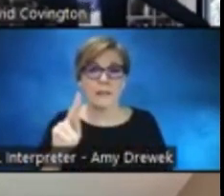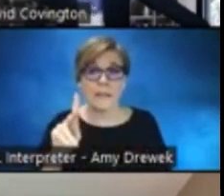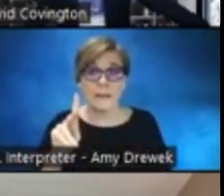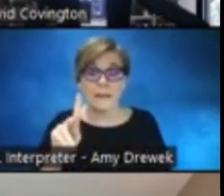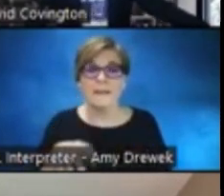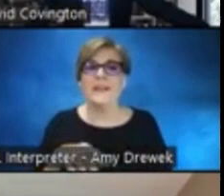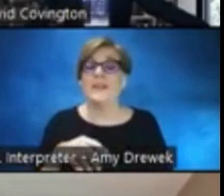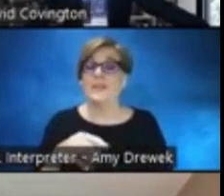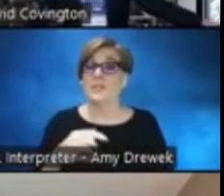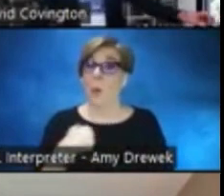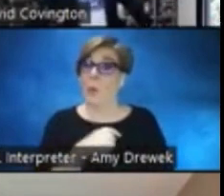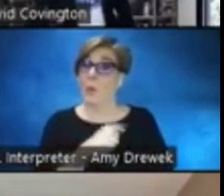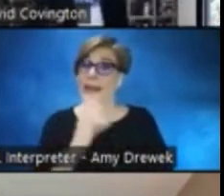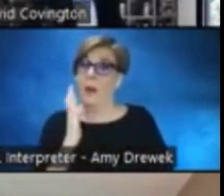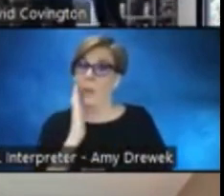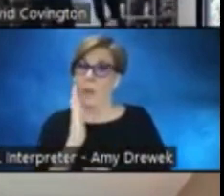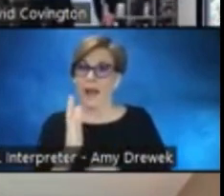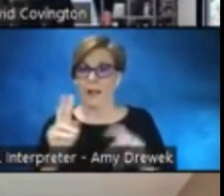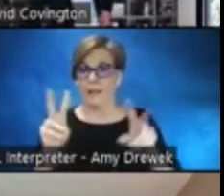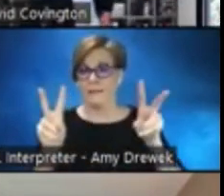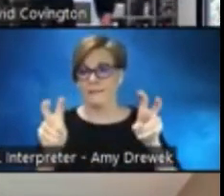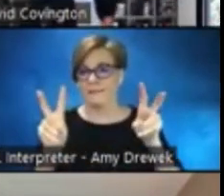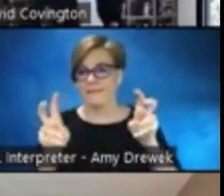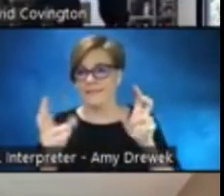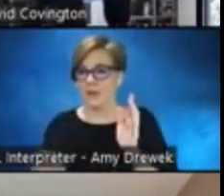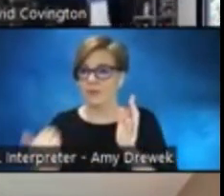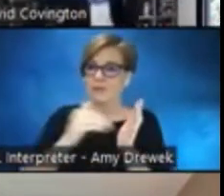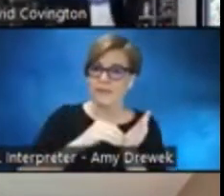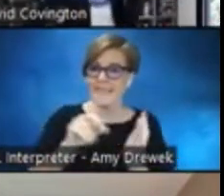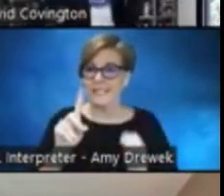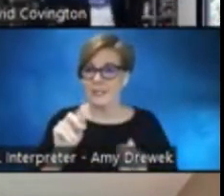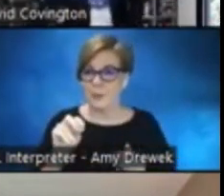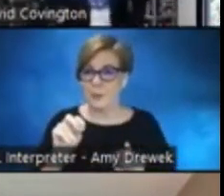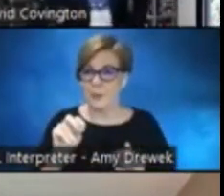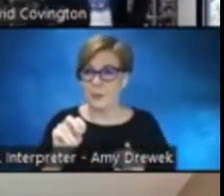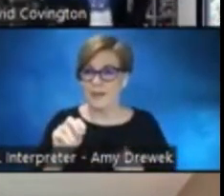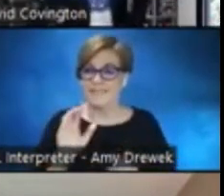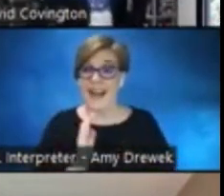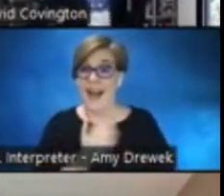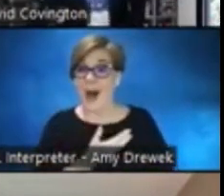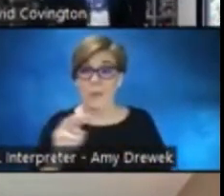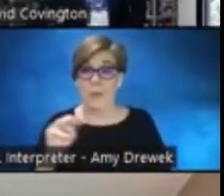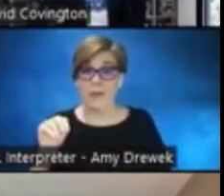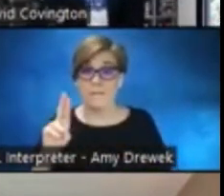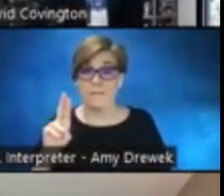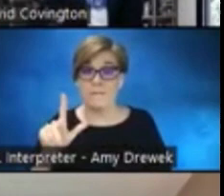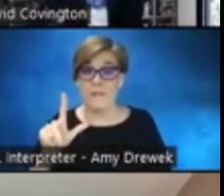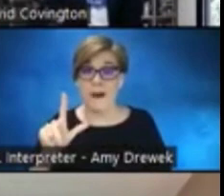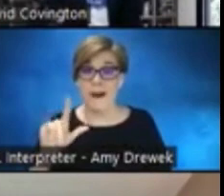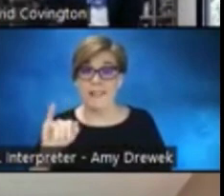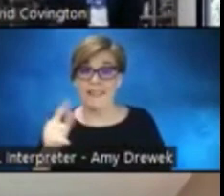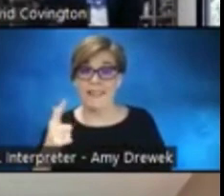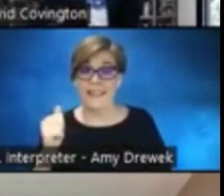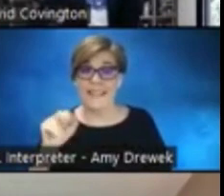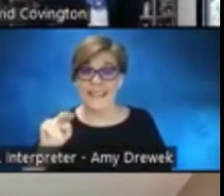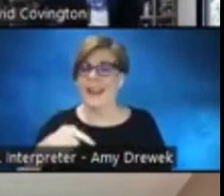I AM EXCITED ABOUT THE PROGRAM WITH STEPHANIE HUGHES